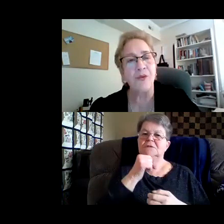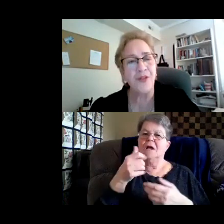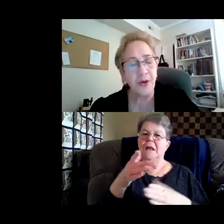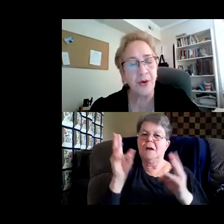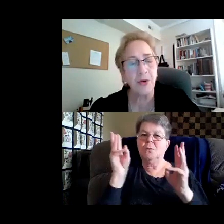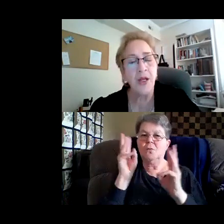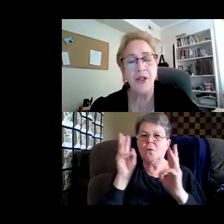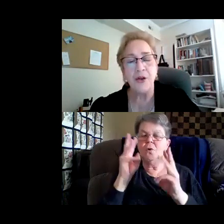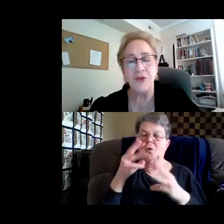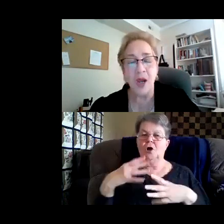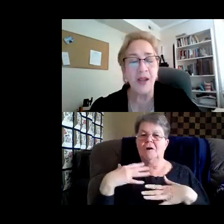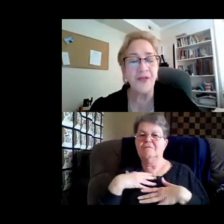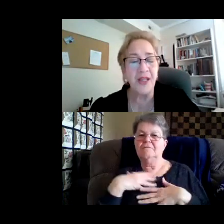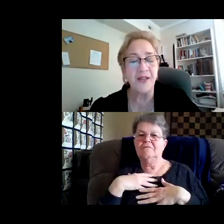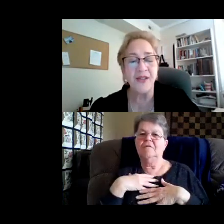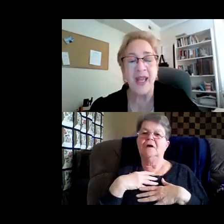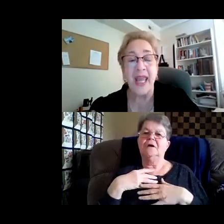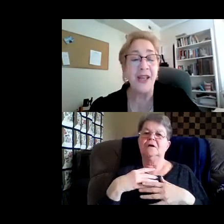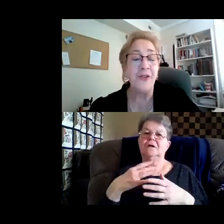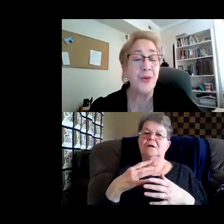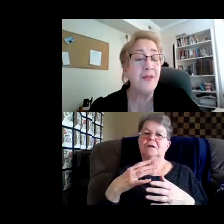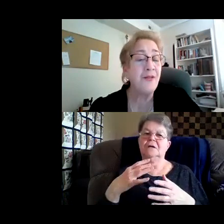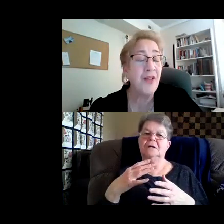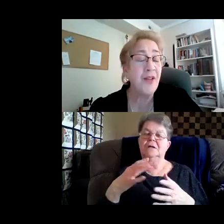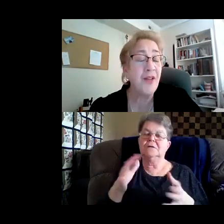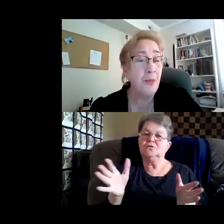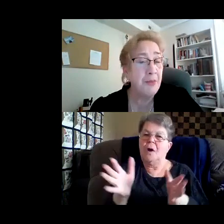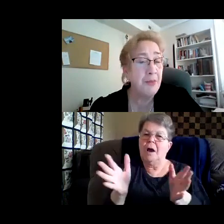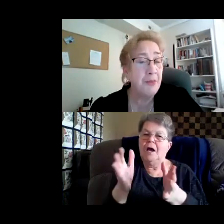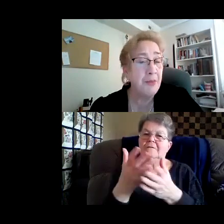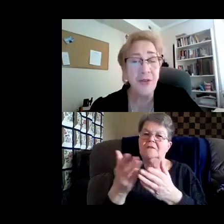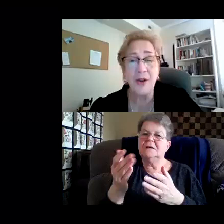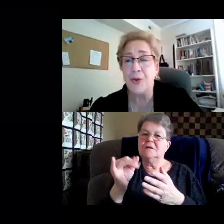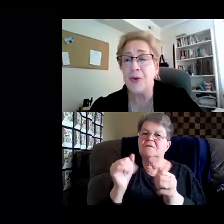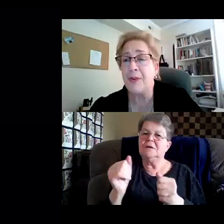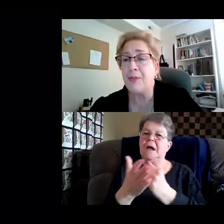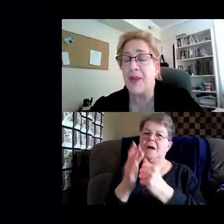or fear drive things. And if we can help people to figure out who are the people